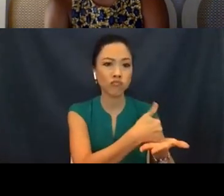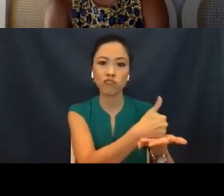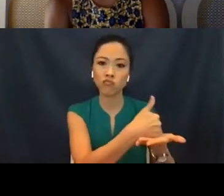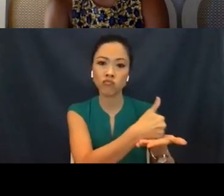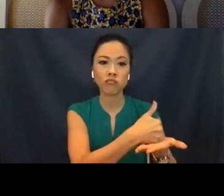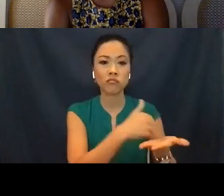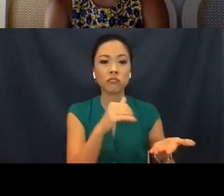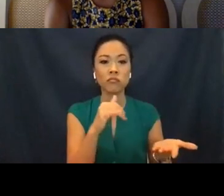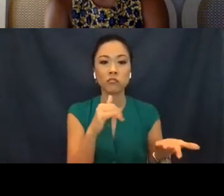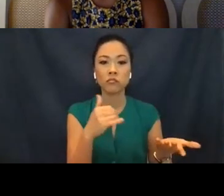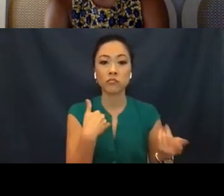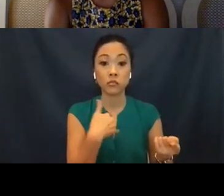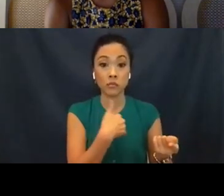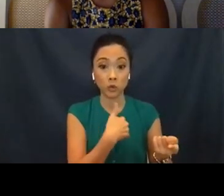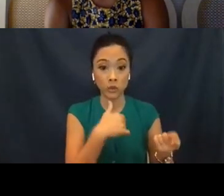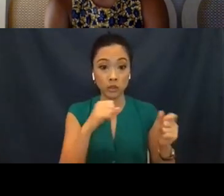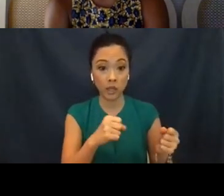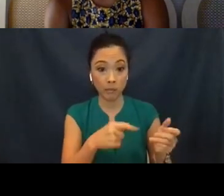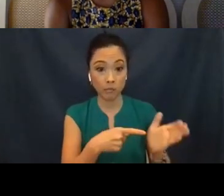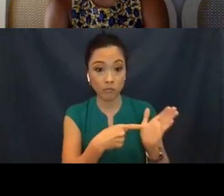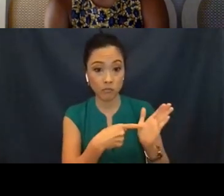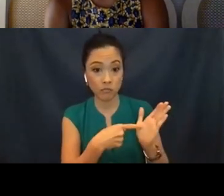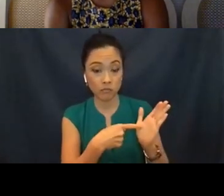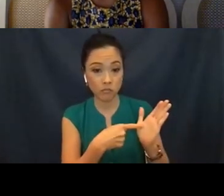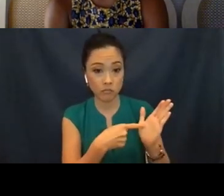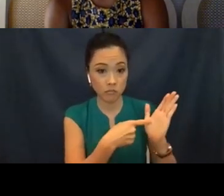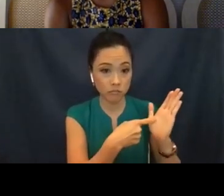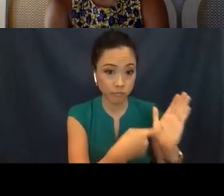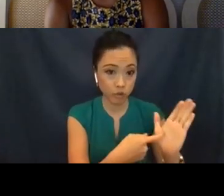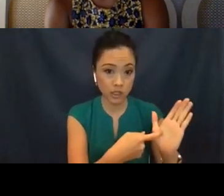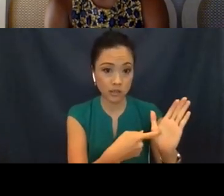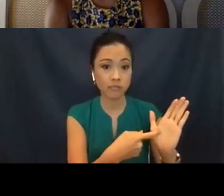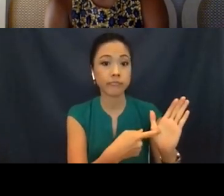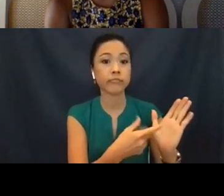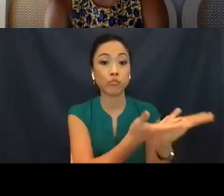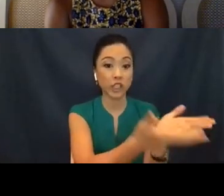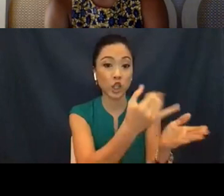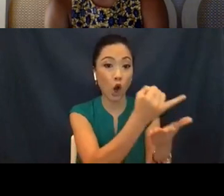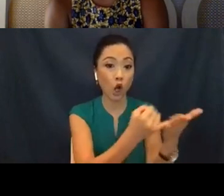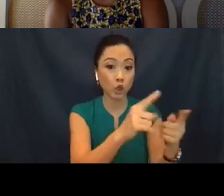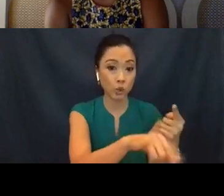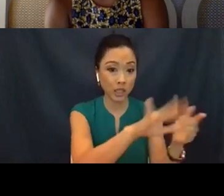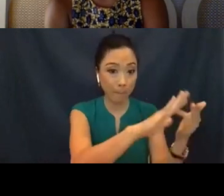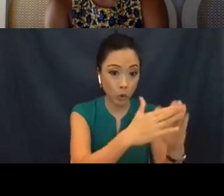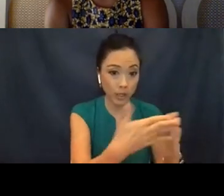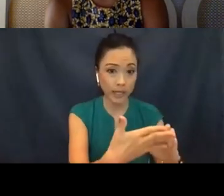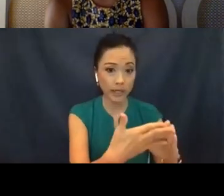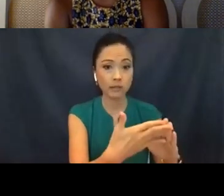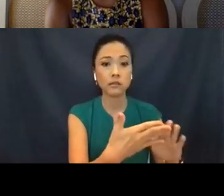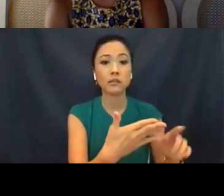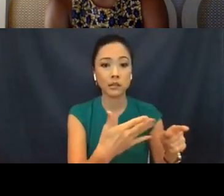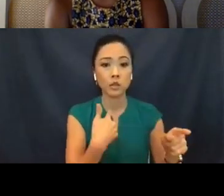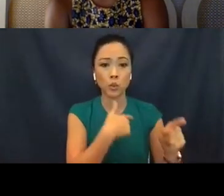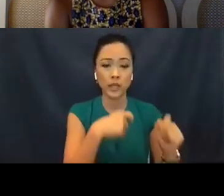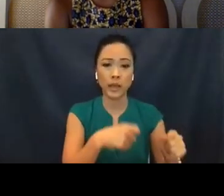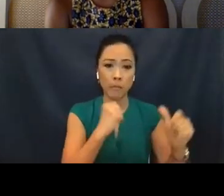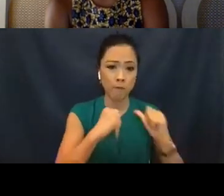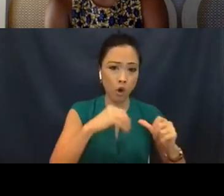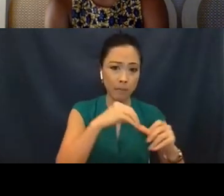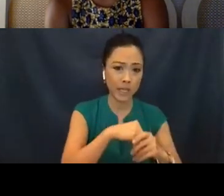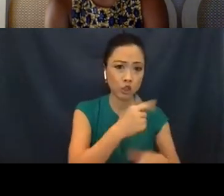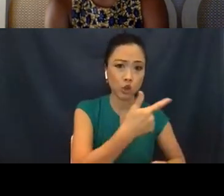in Atlanta, Georgia. However, it was an economic mechanism. And in all economic mechanisms, there is supply and there